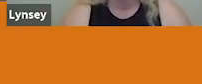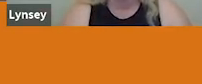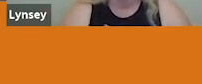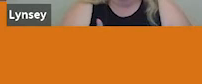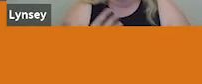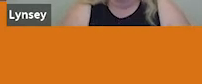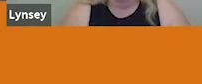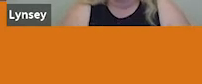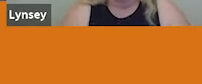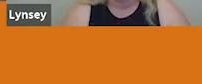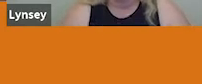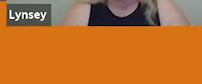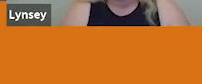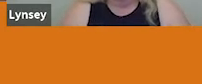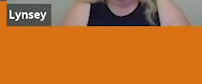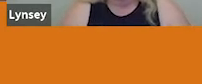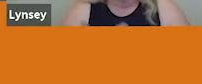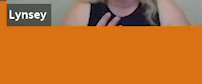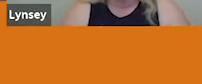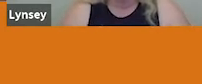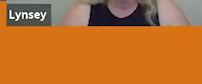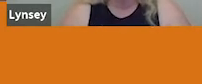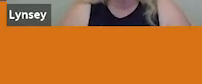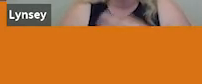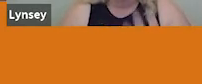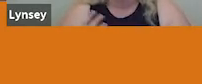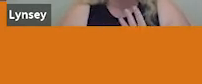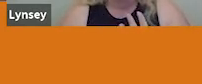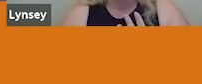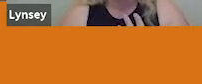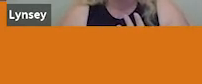and we need to offer an alternative. I’ve heard of text books that have alternative